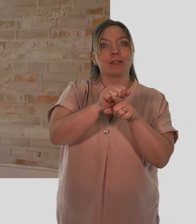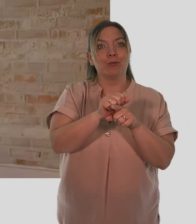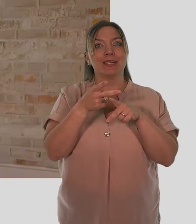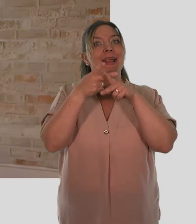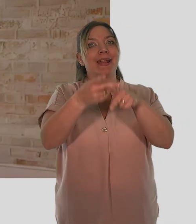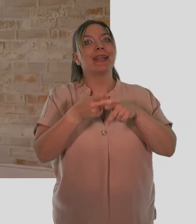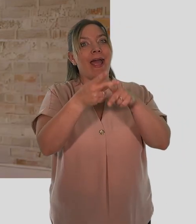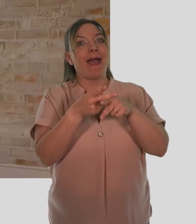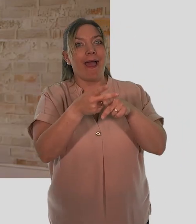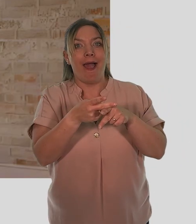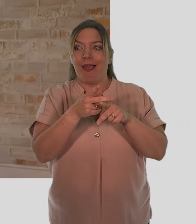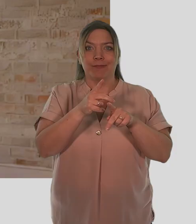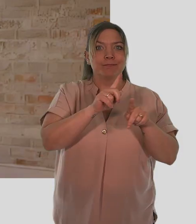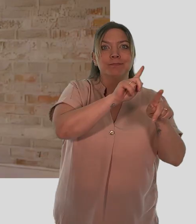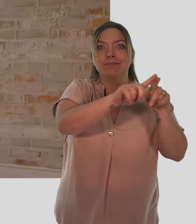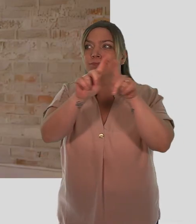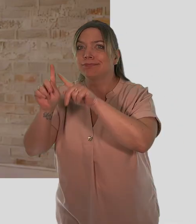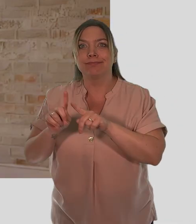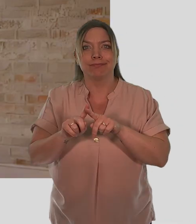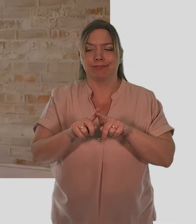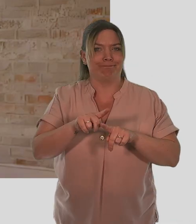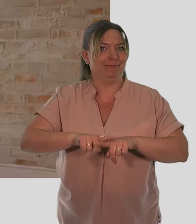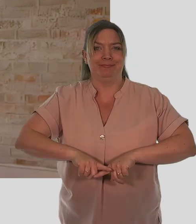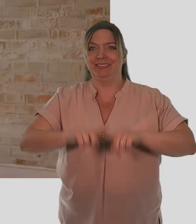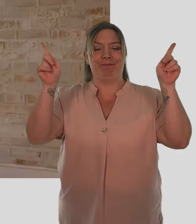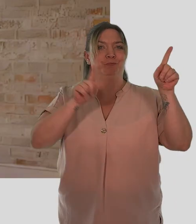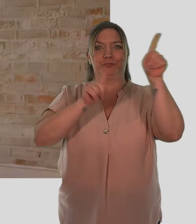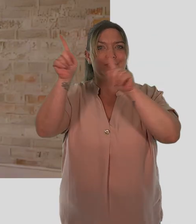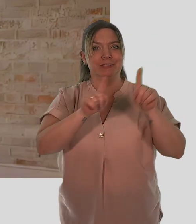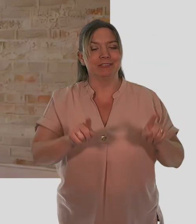and psychosocial interventions for people living with dementia.